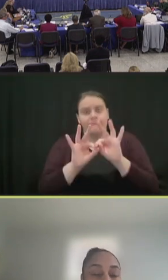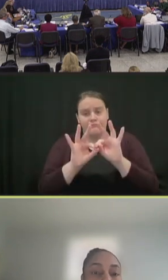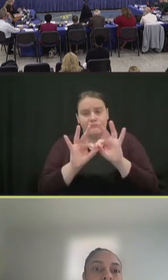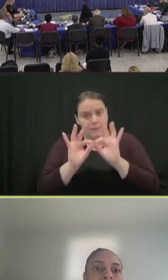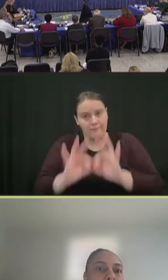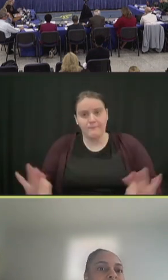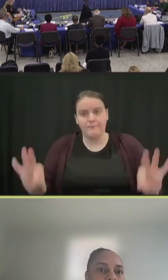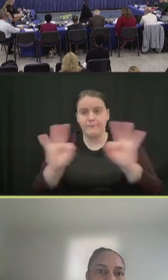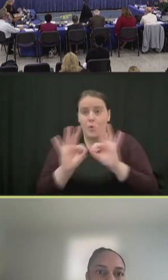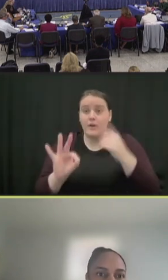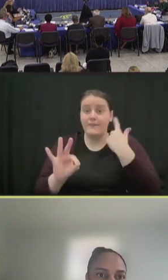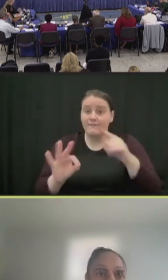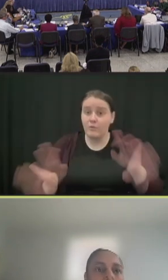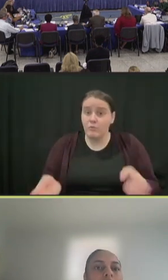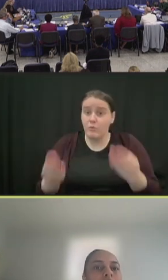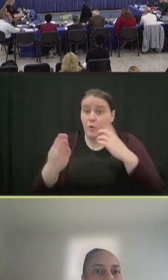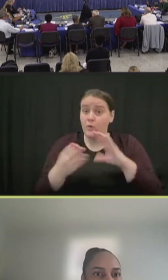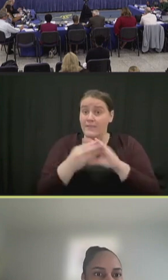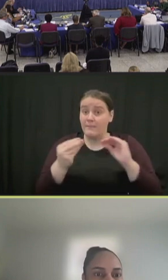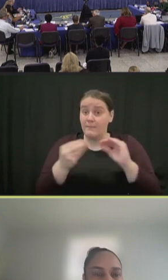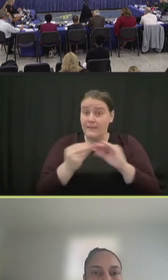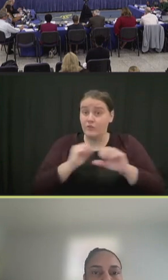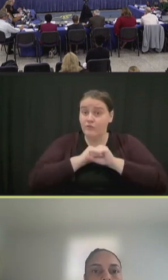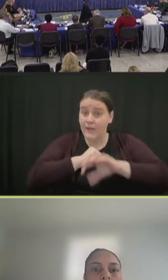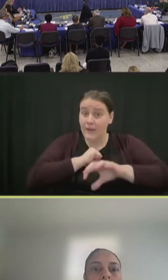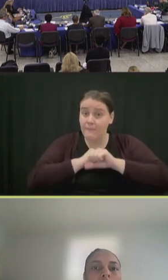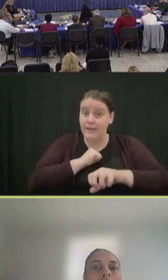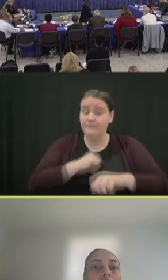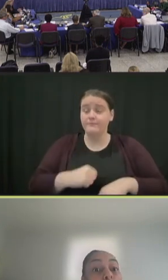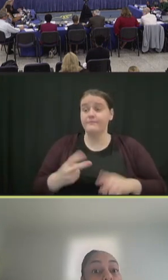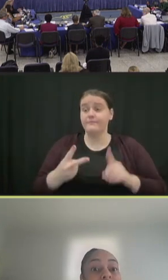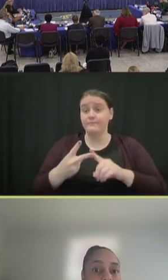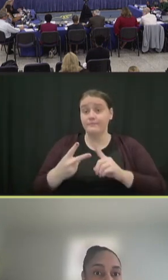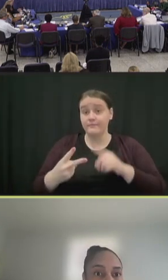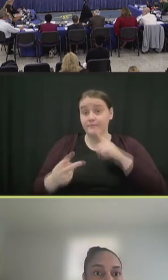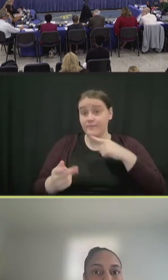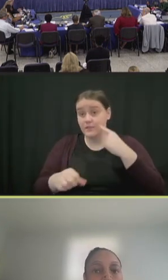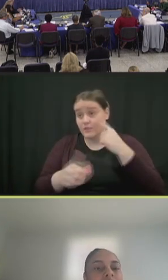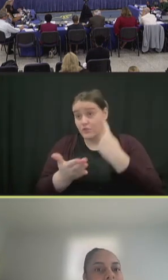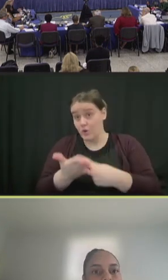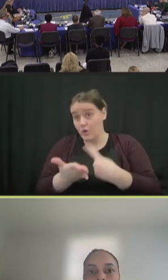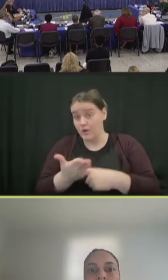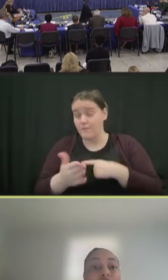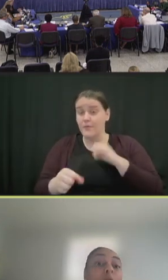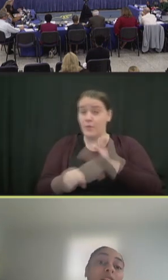promoting the message of the campaign. Talking about the work, pointing people to this U.S.